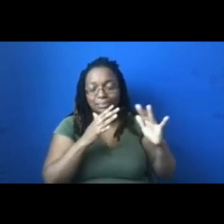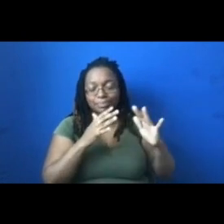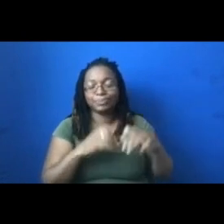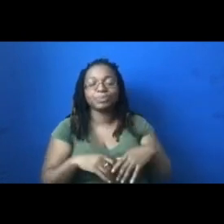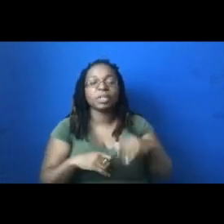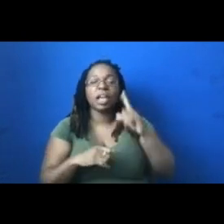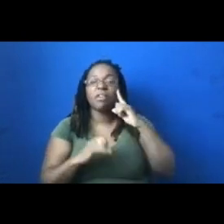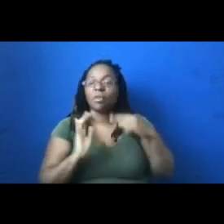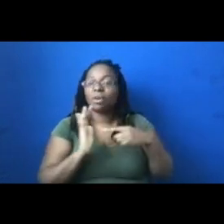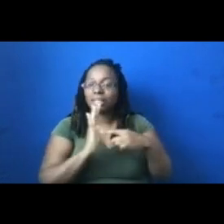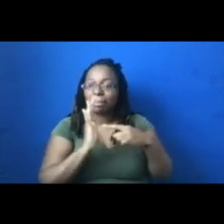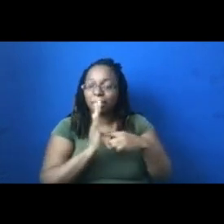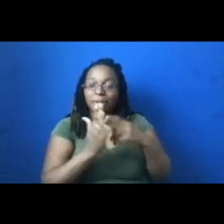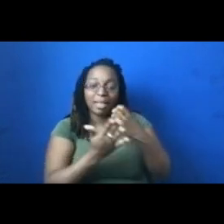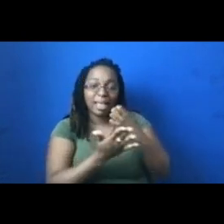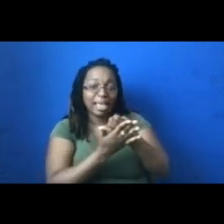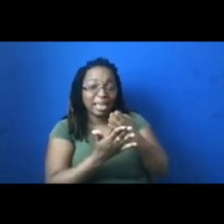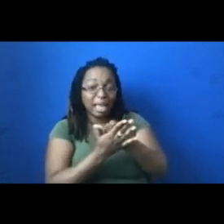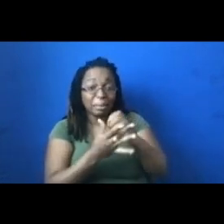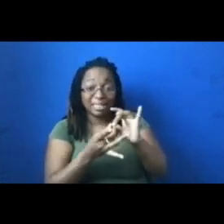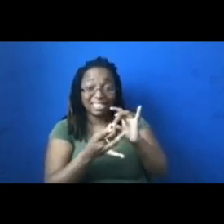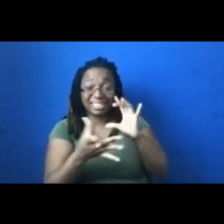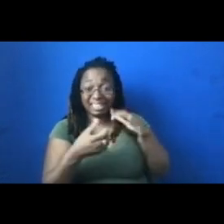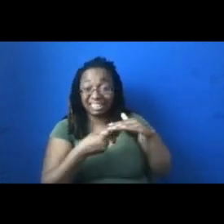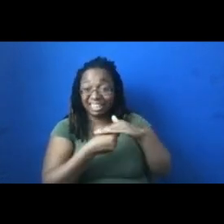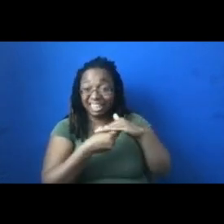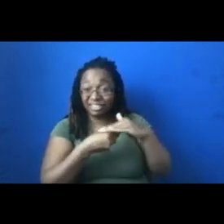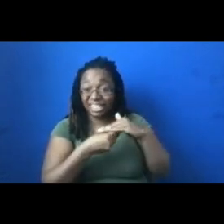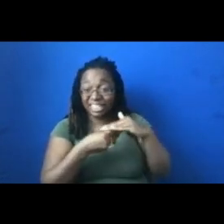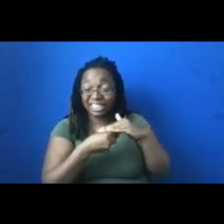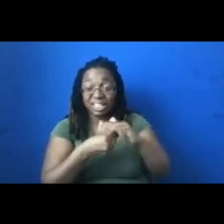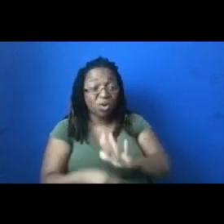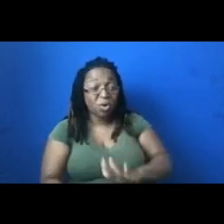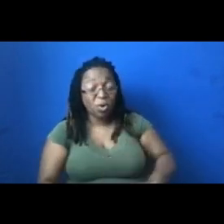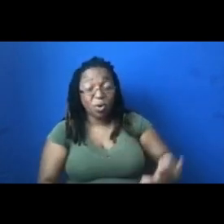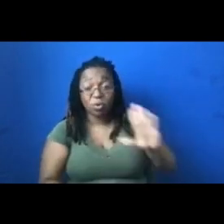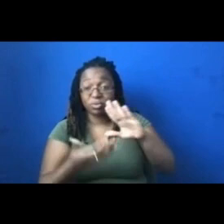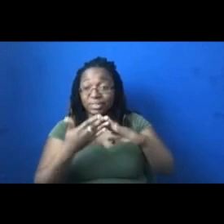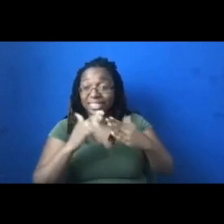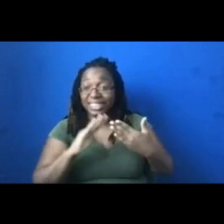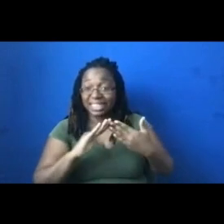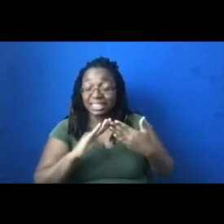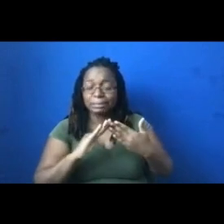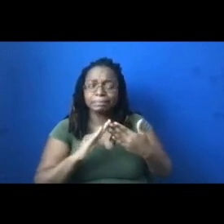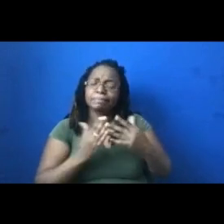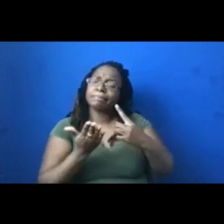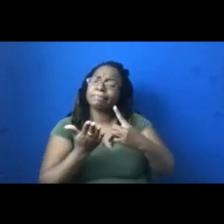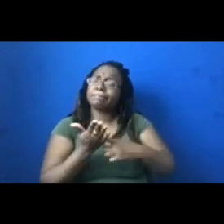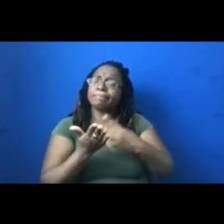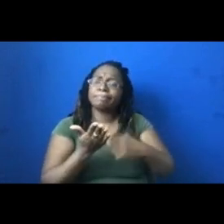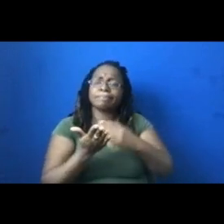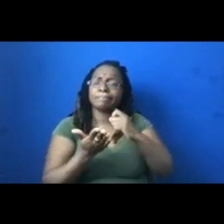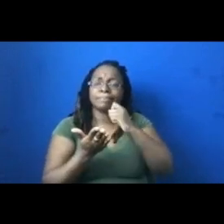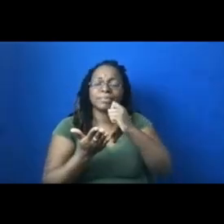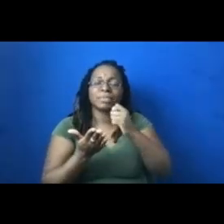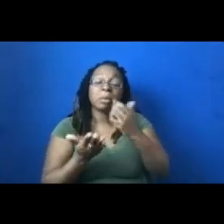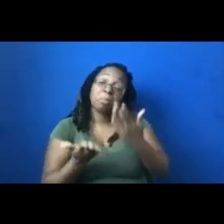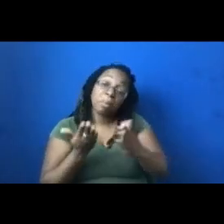economically disconnected, disconnected areas around cities, sometimes don't have might have food deserts might